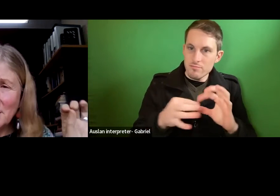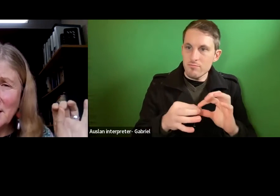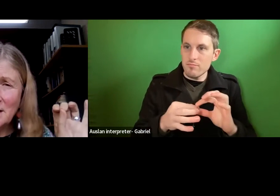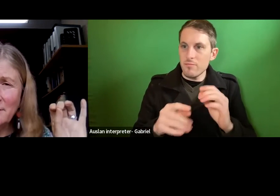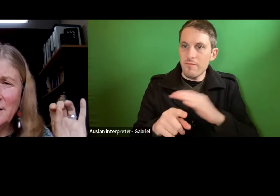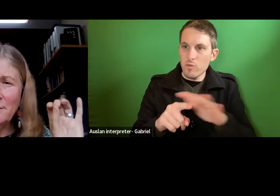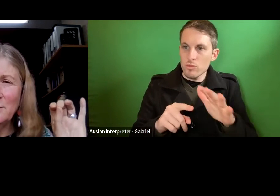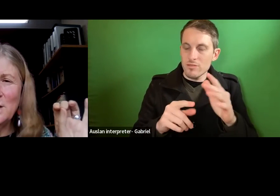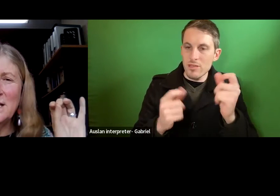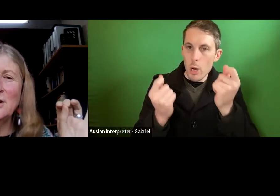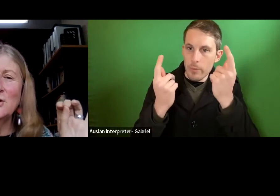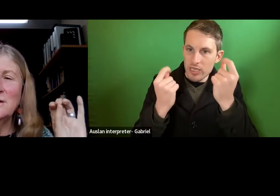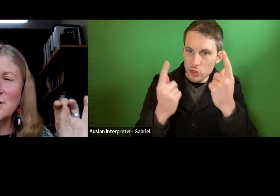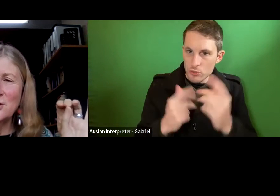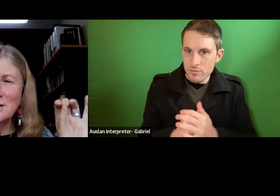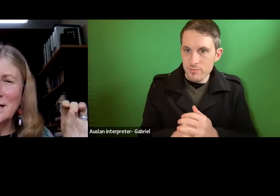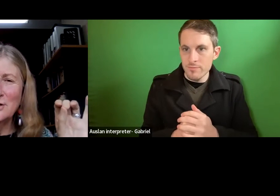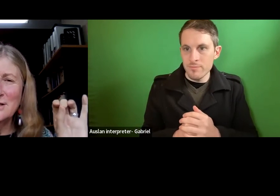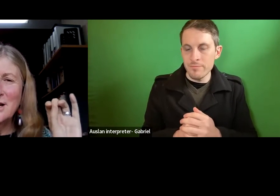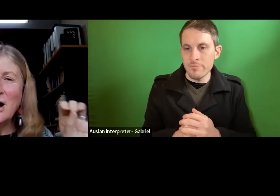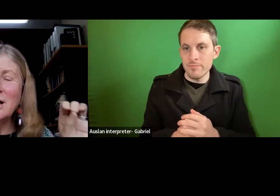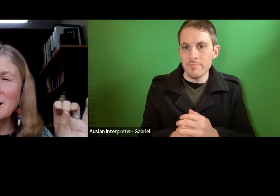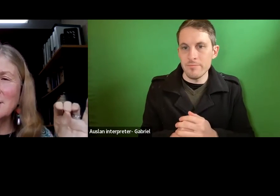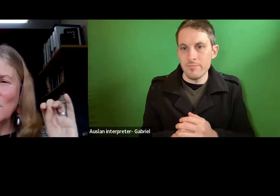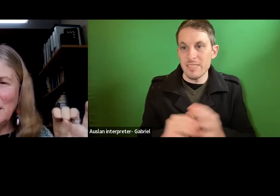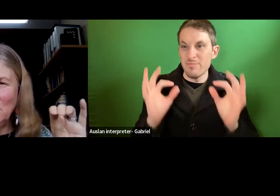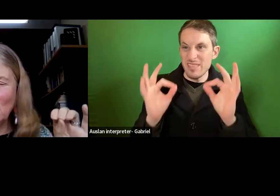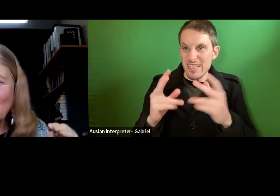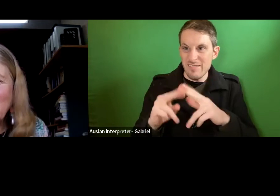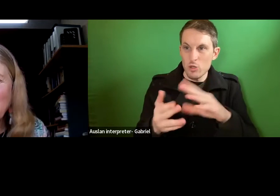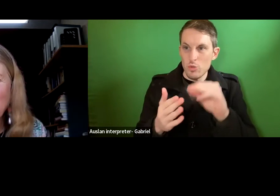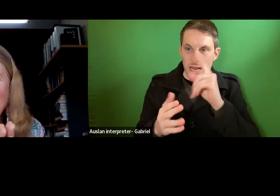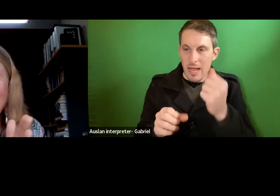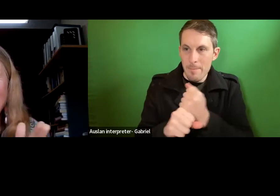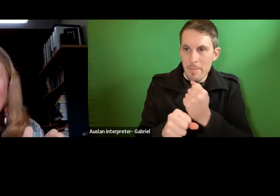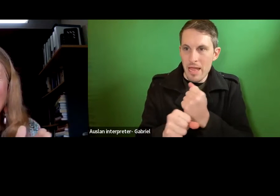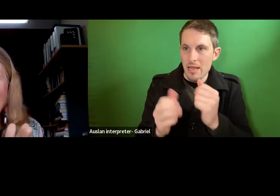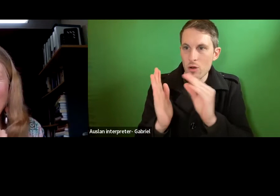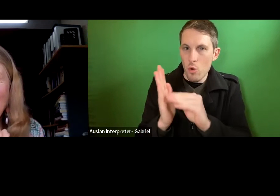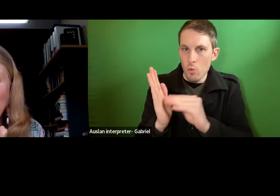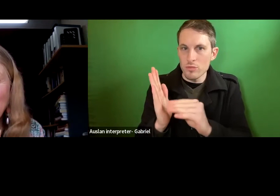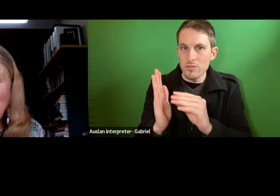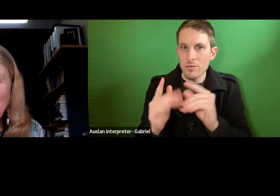particularly if a student cannot highlight or make notes. One of the things that comes up at an